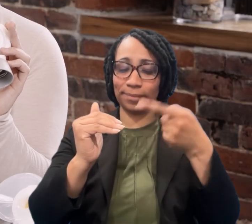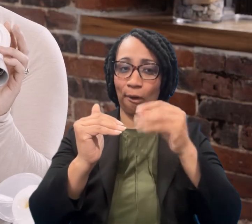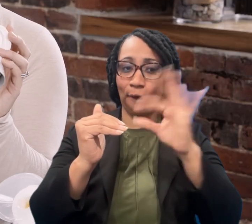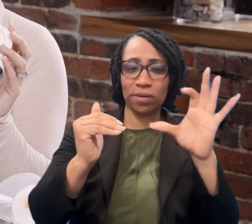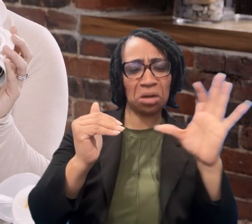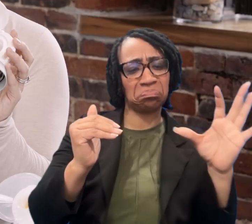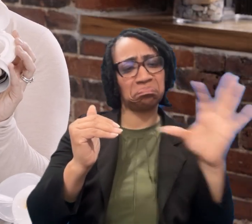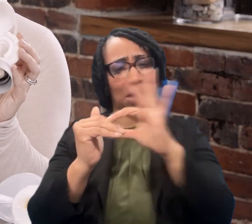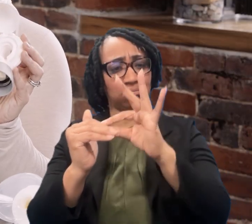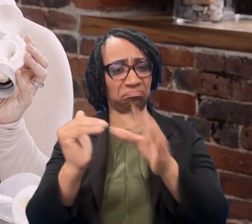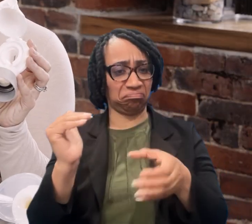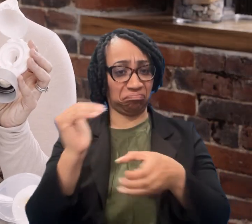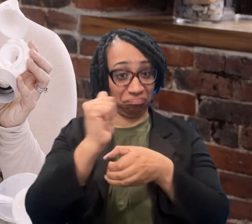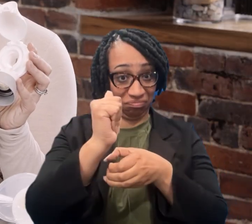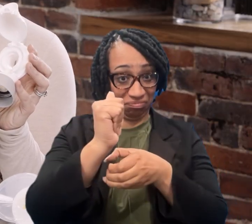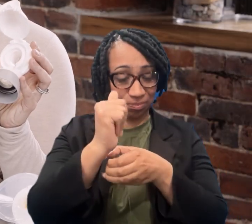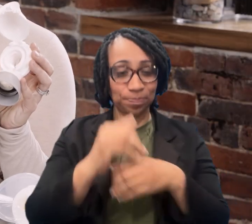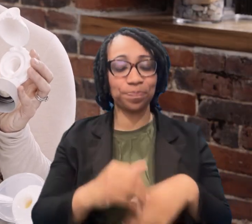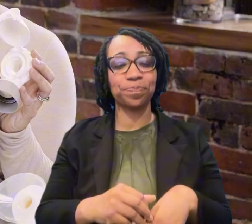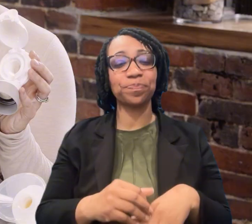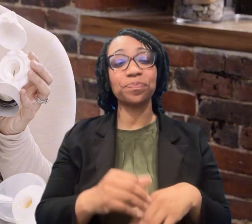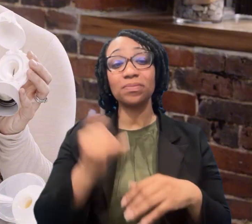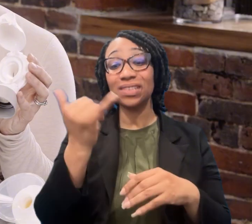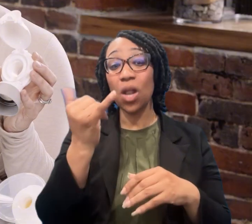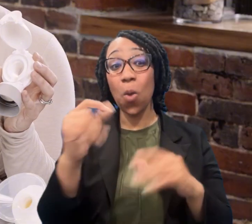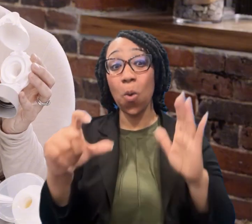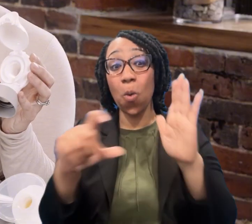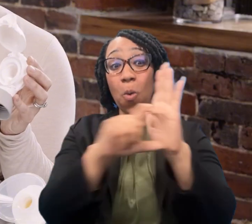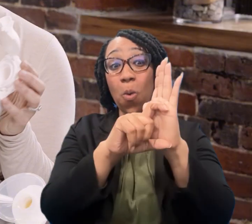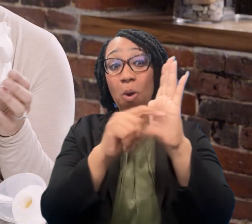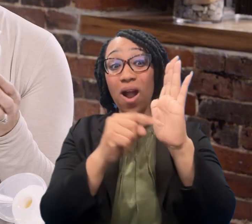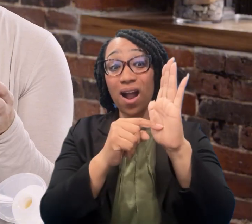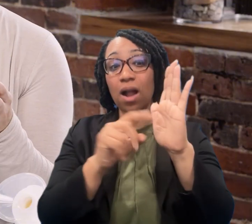This is a diaphragm. It's what makes this pump a closed system. So, it keeps the tubing clean.